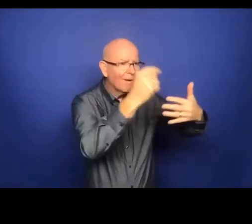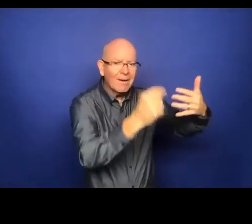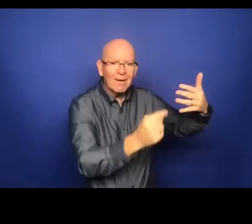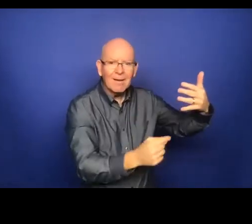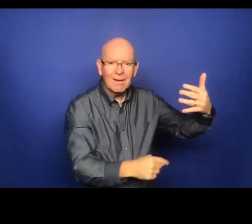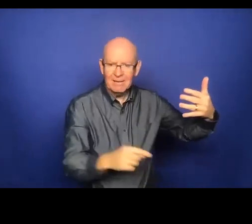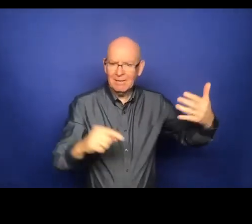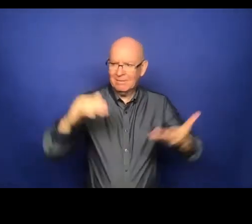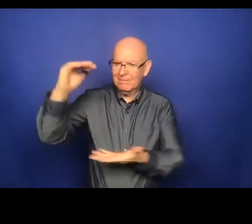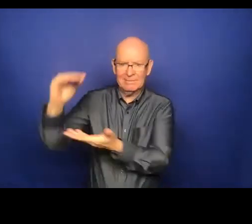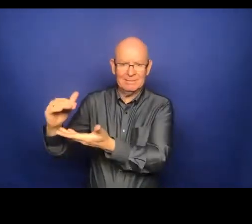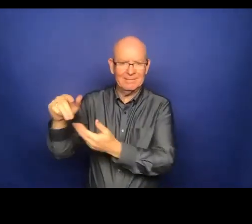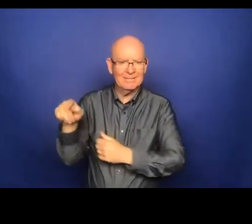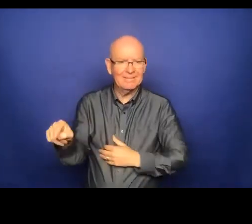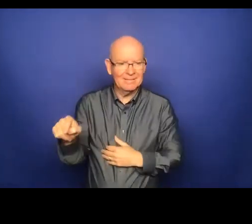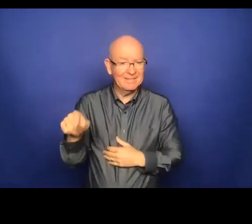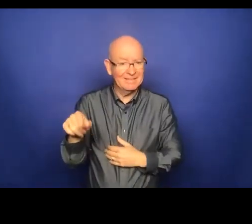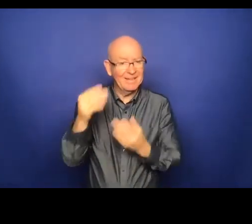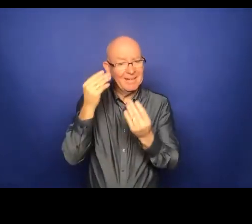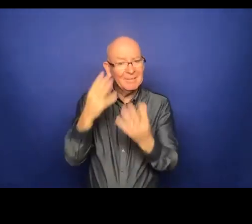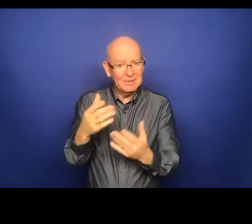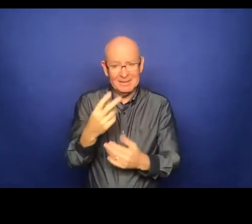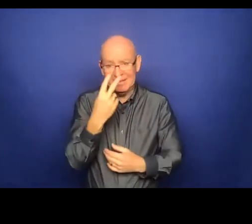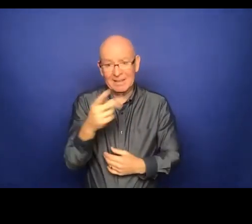baseline that needs to be monitored an the progress toward increasing